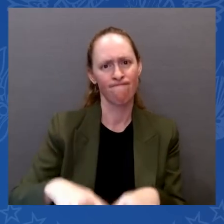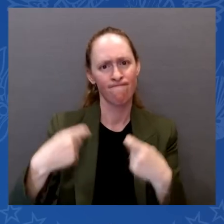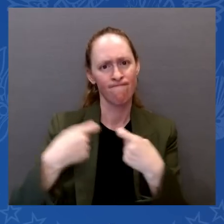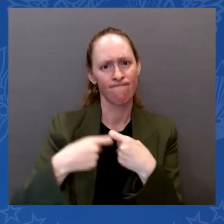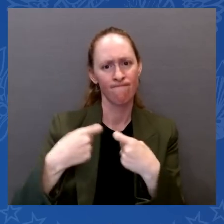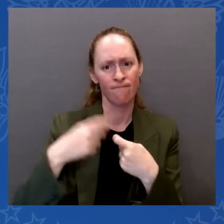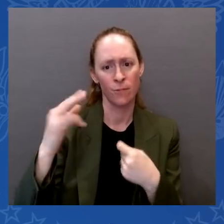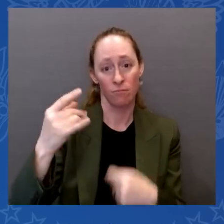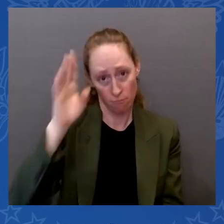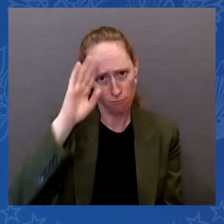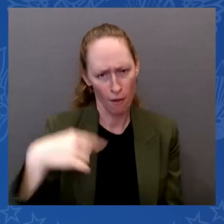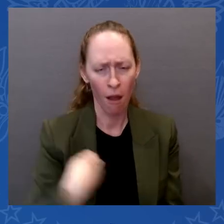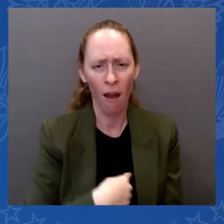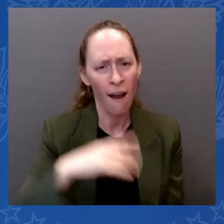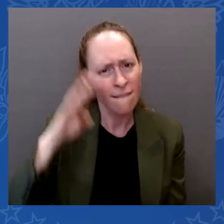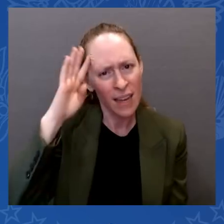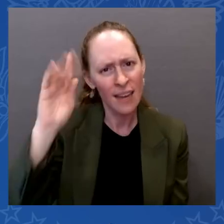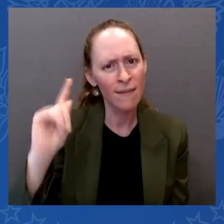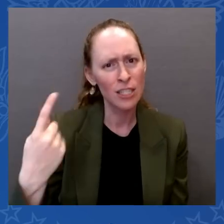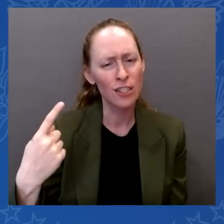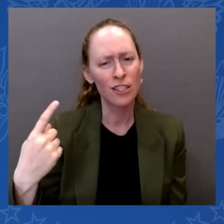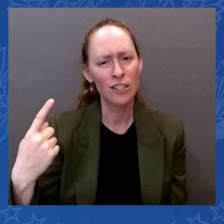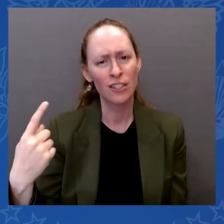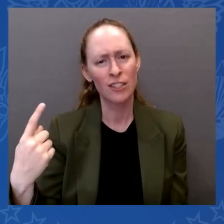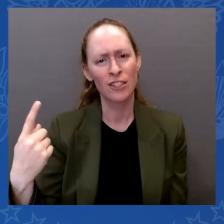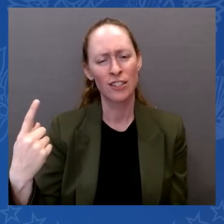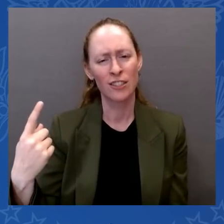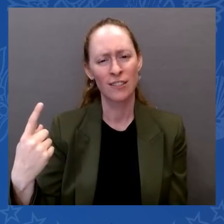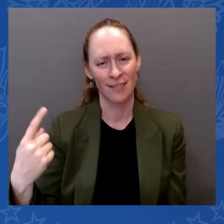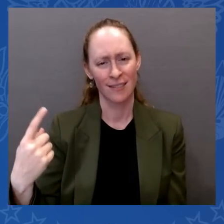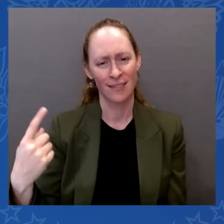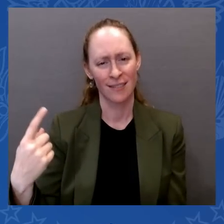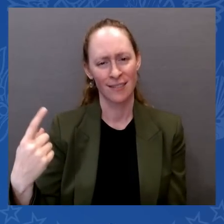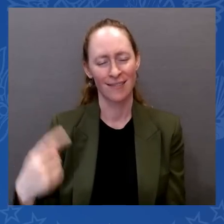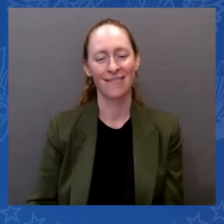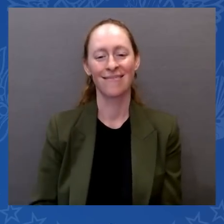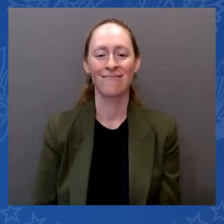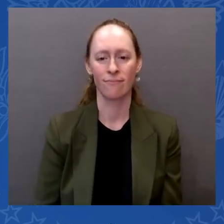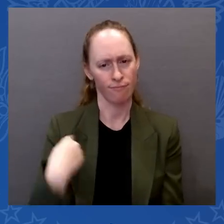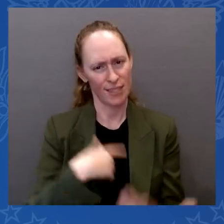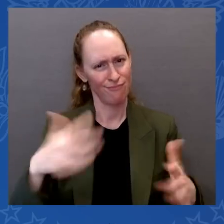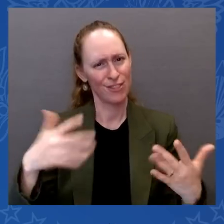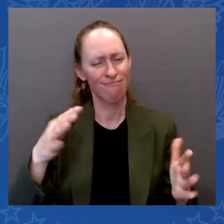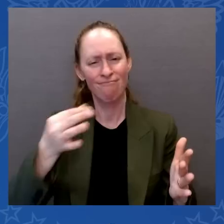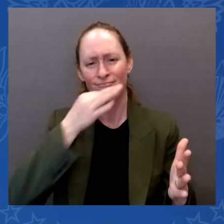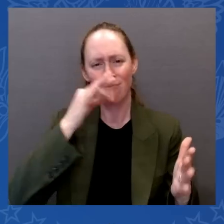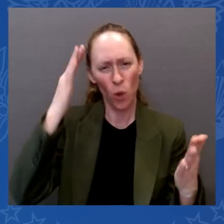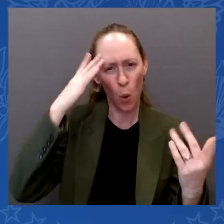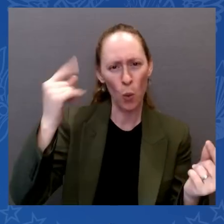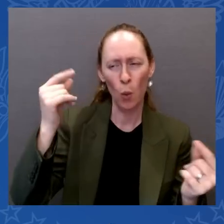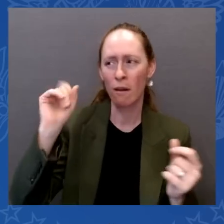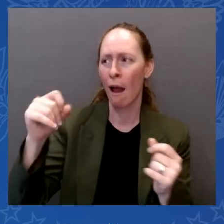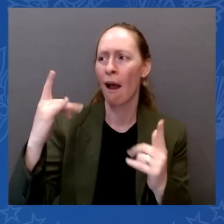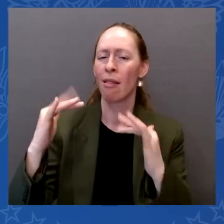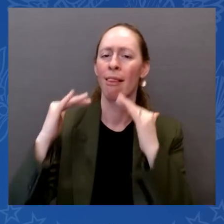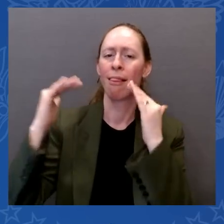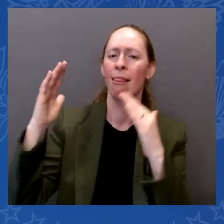the United States of America. Yet we lost the market because we didn't invest. We didn't invest in America.